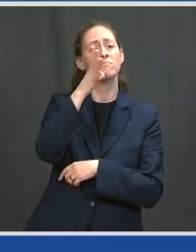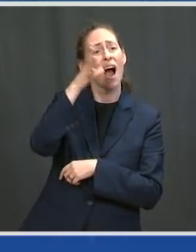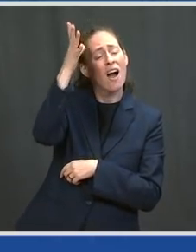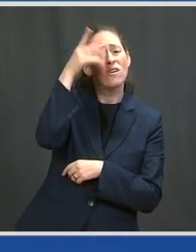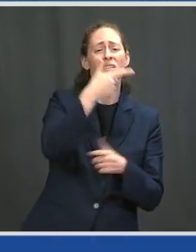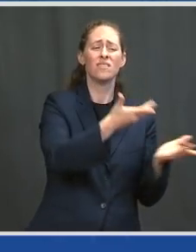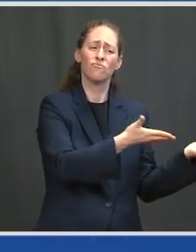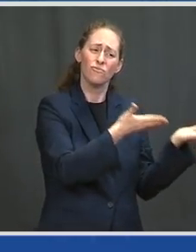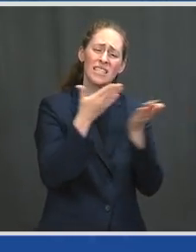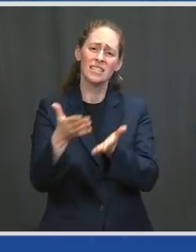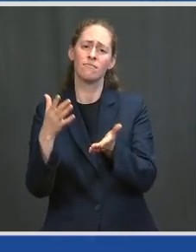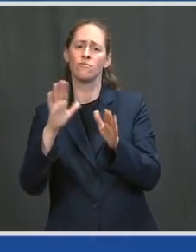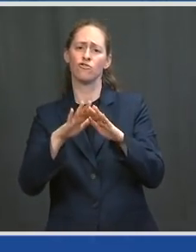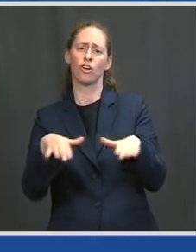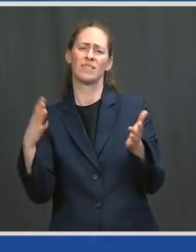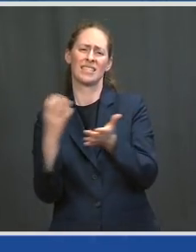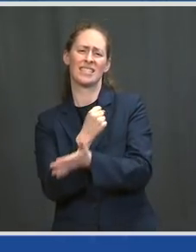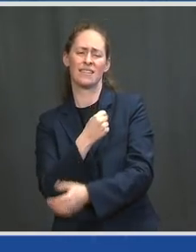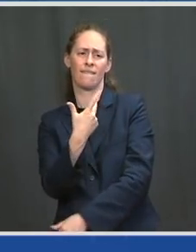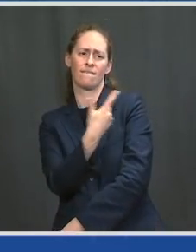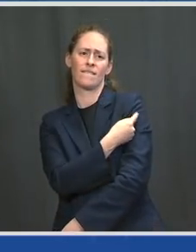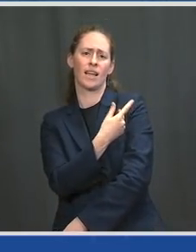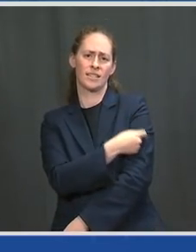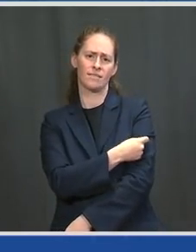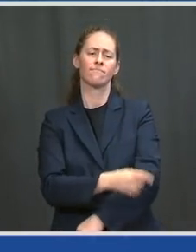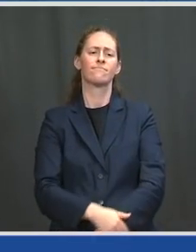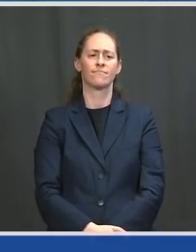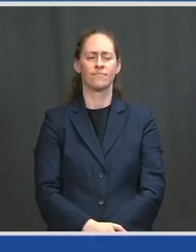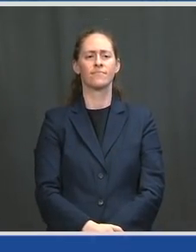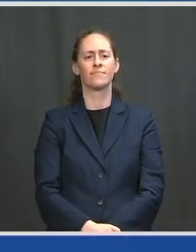This new population is going to find the vaccine rollout fast and efficient.